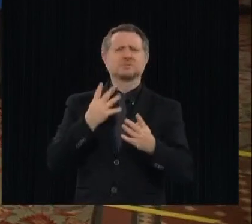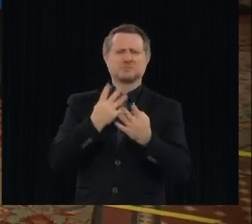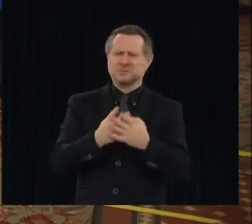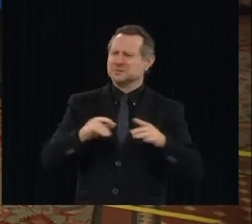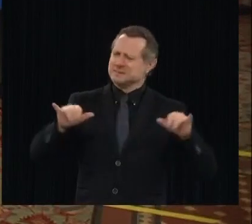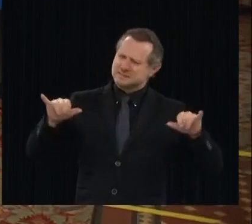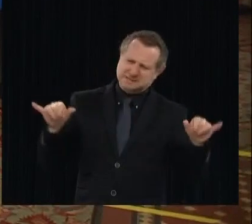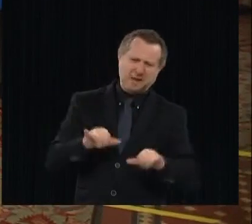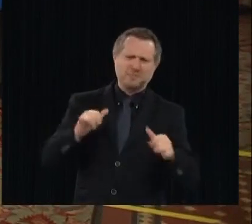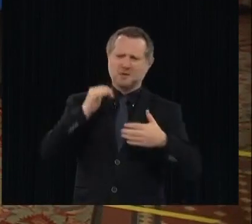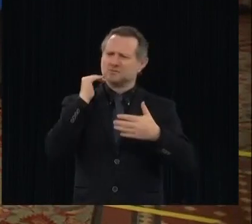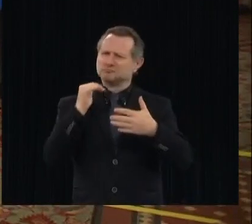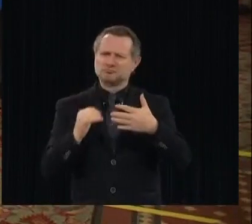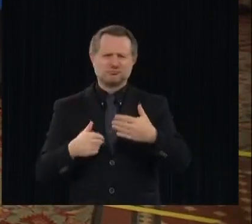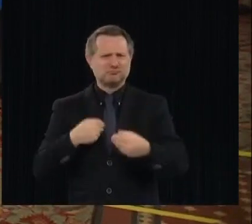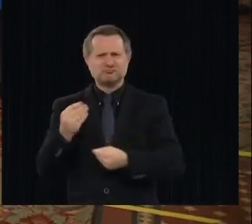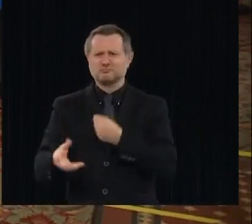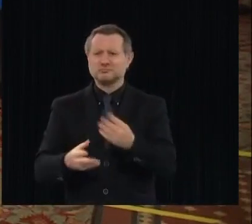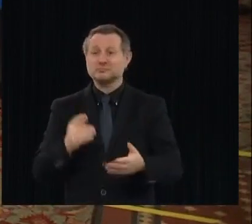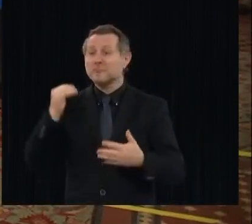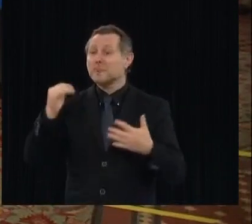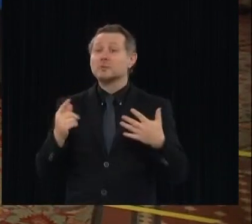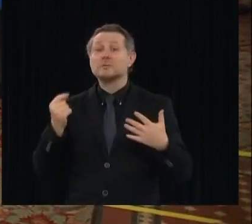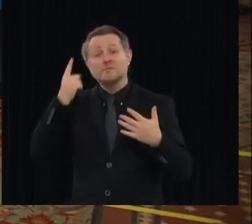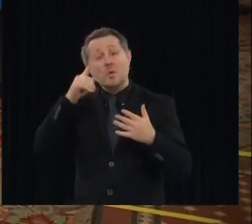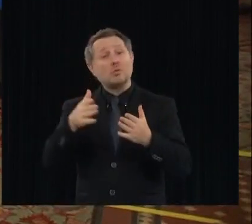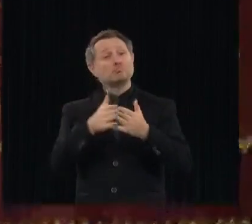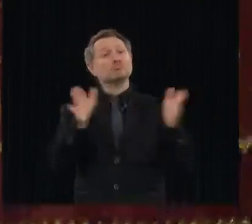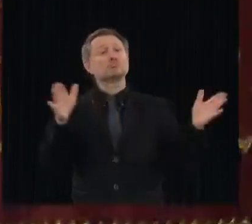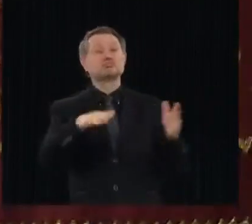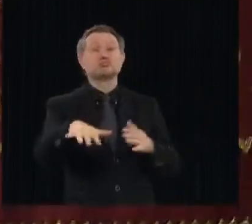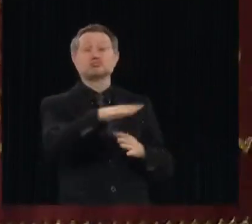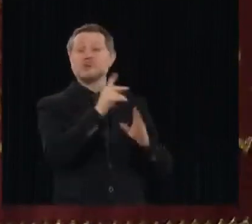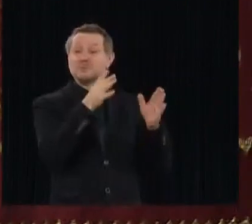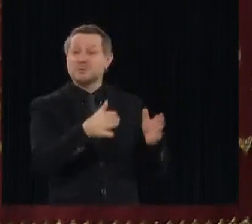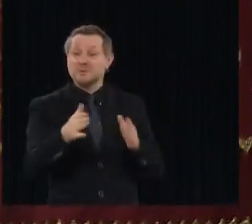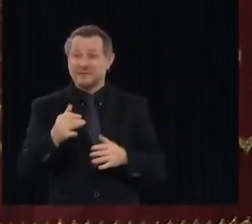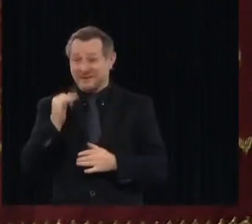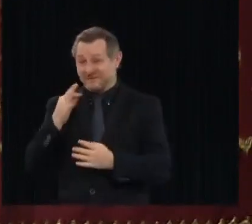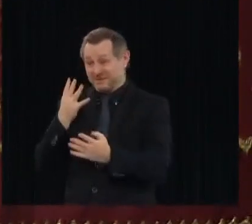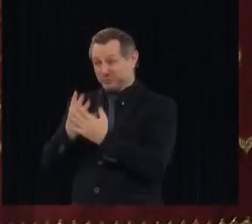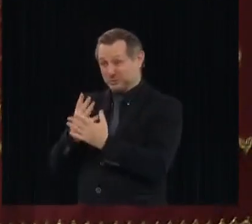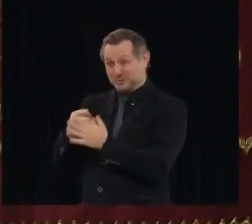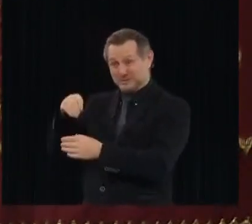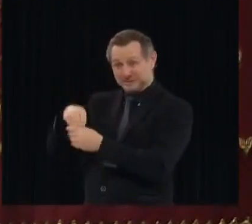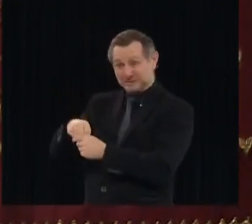DATA -- THEY TEST PRISONERS OF THE SAME CRITERIA AS PEOPLE OUTSIDE